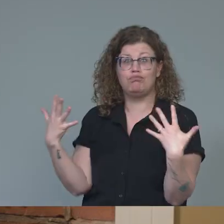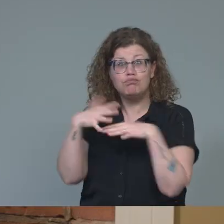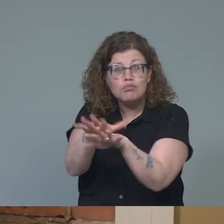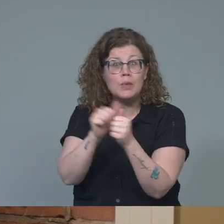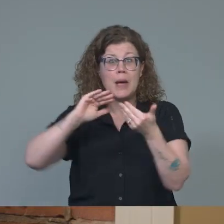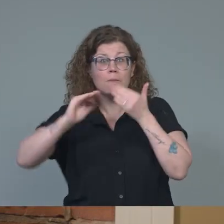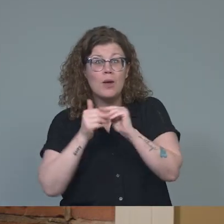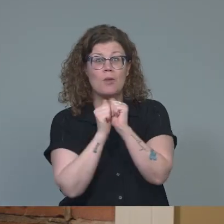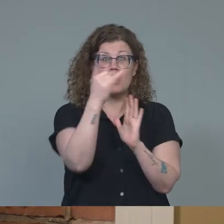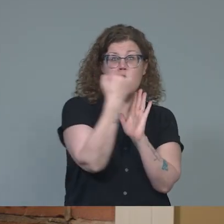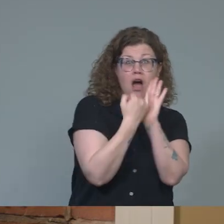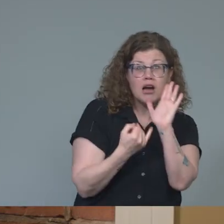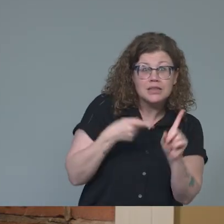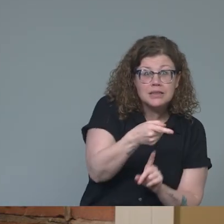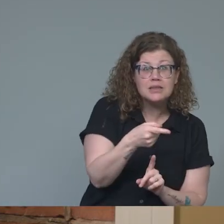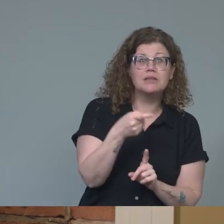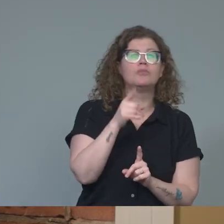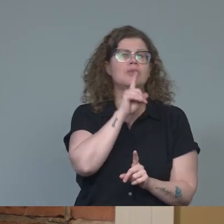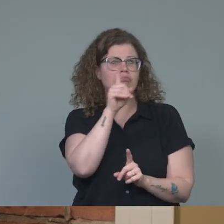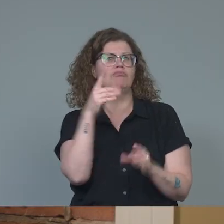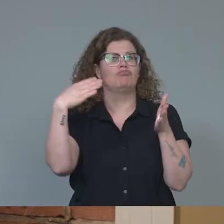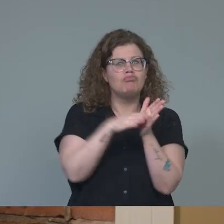In this session, we're going to talk a little bit more about why you would want to commit to